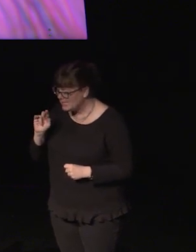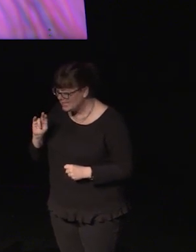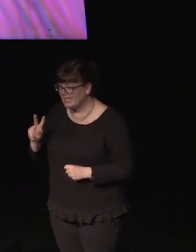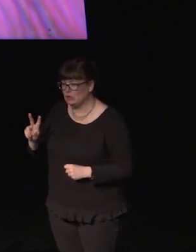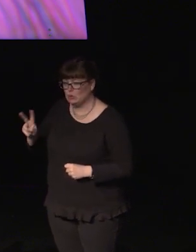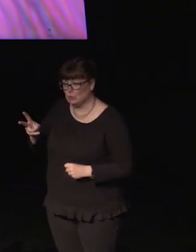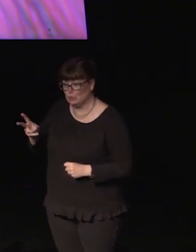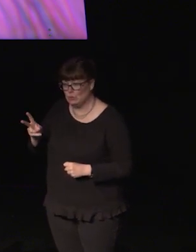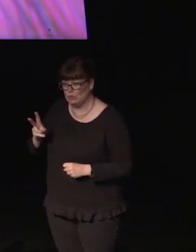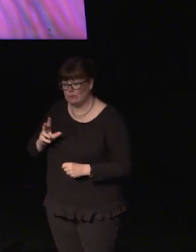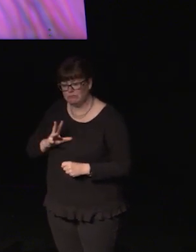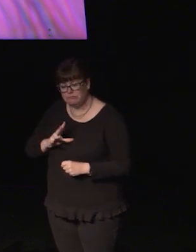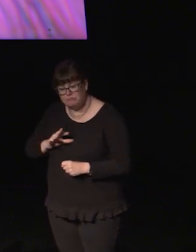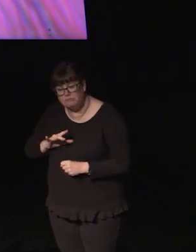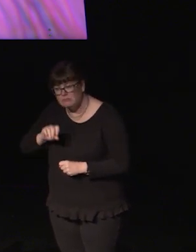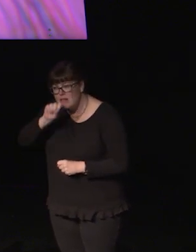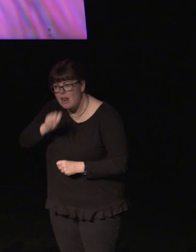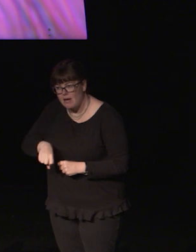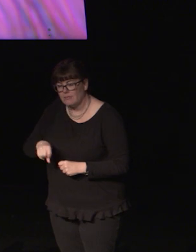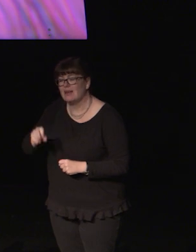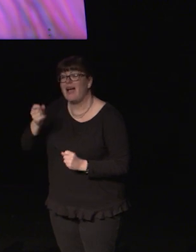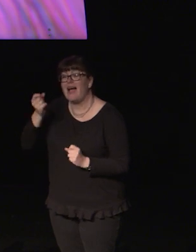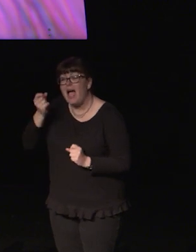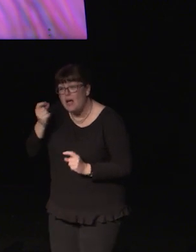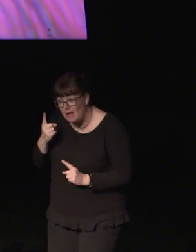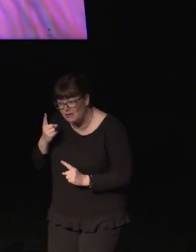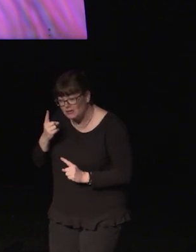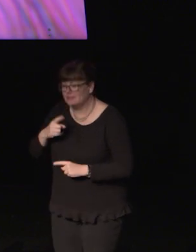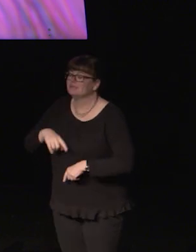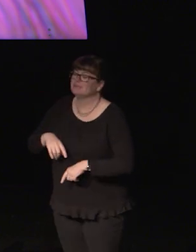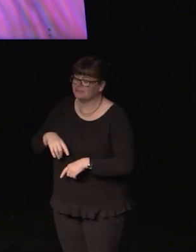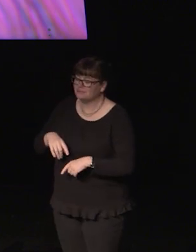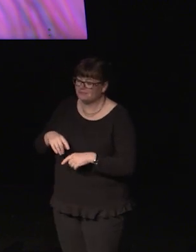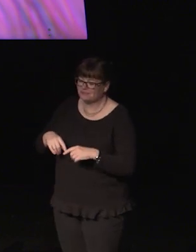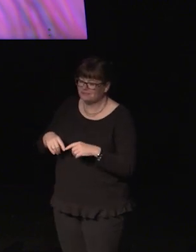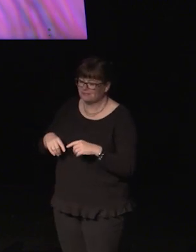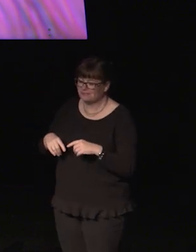However when it kind of gets to the point where I'm being